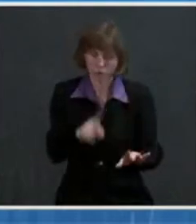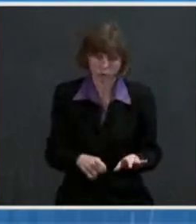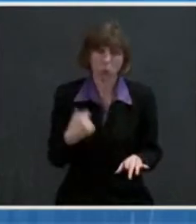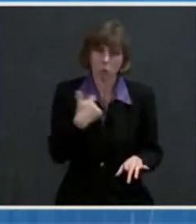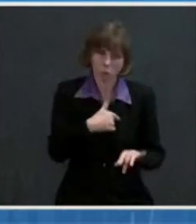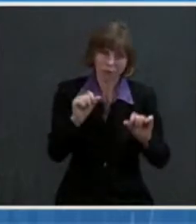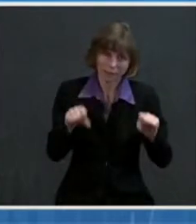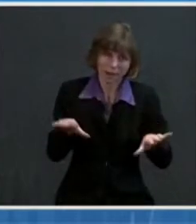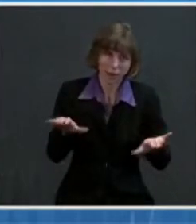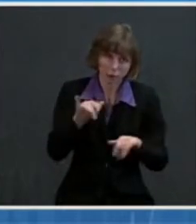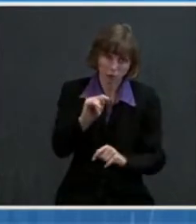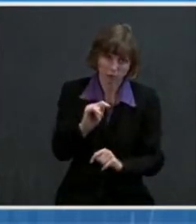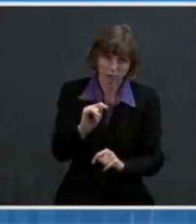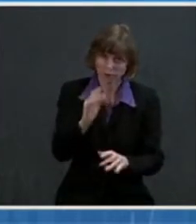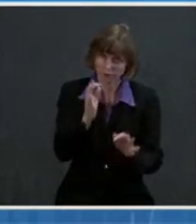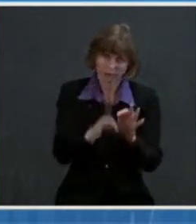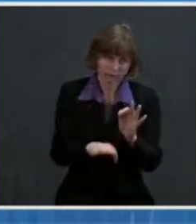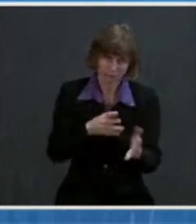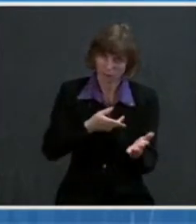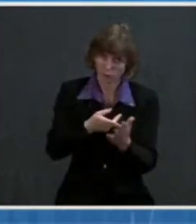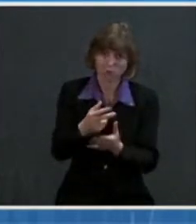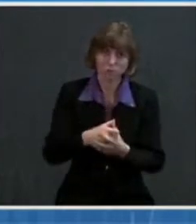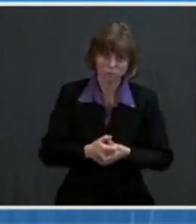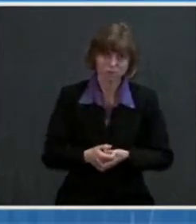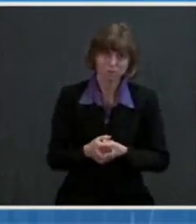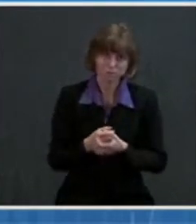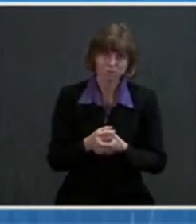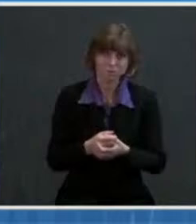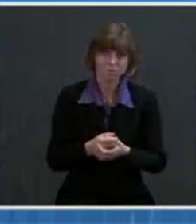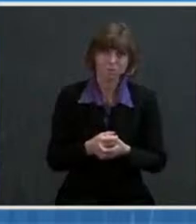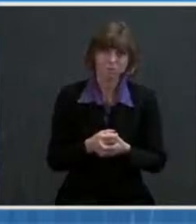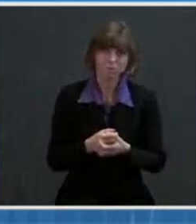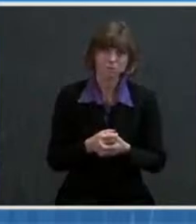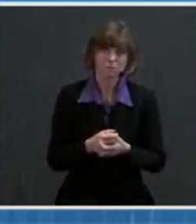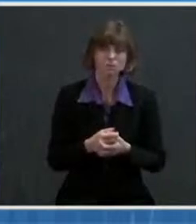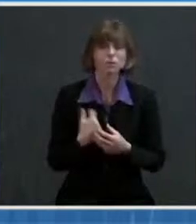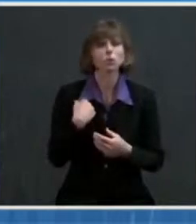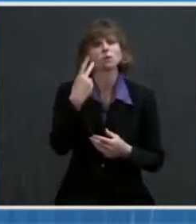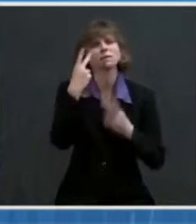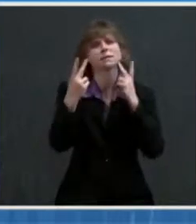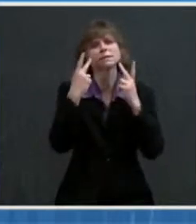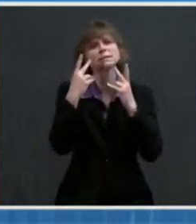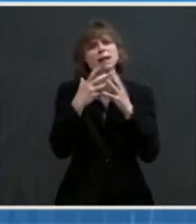ALL THE EVIDENCE POINTS TO ONE SIMPLE TRUTH. WE CAN DO THIS.